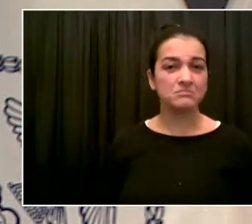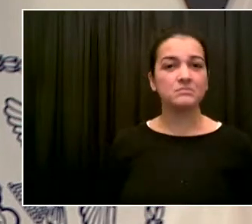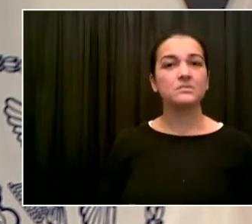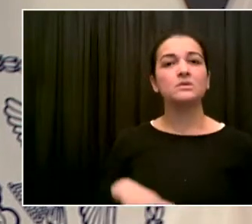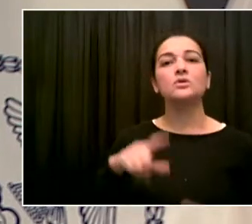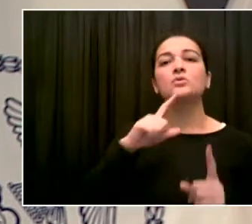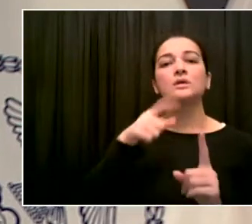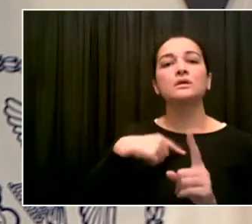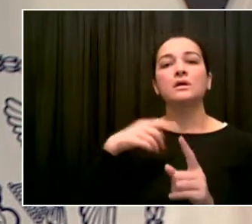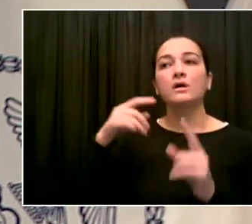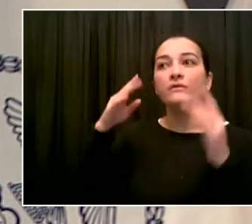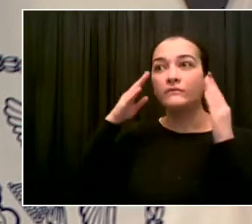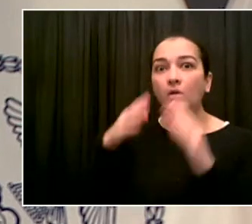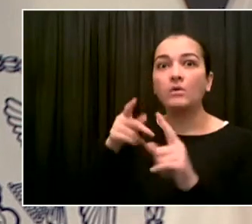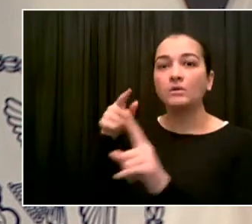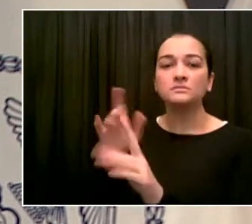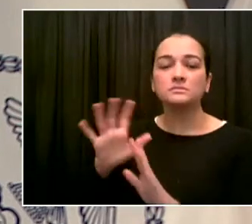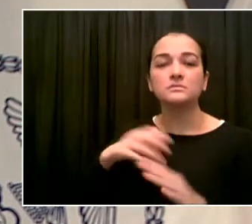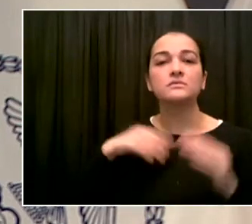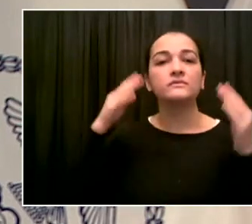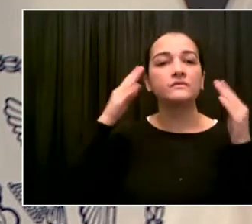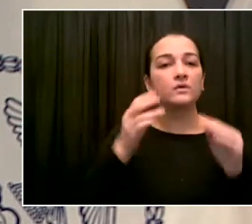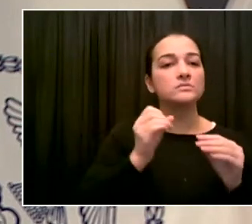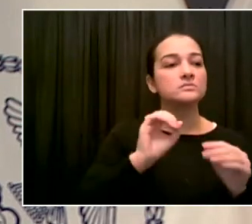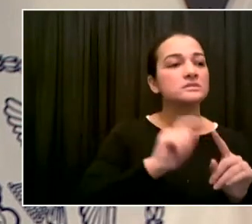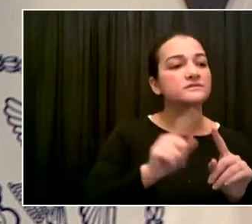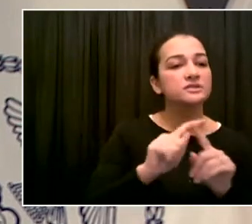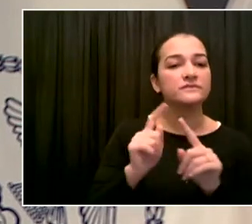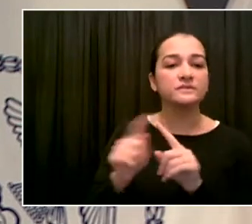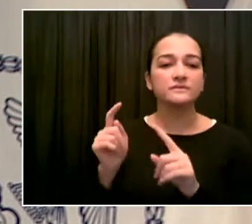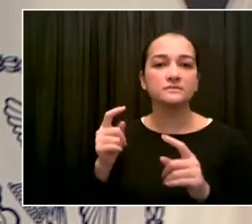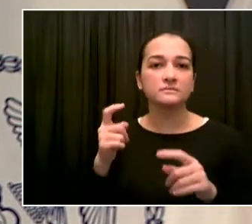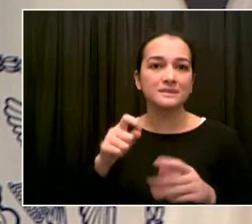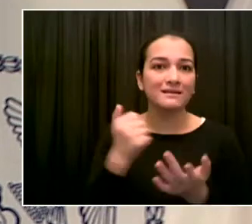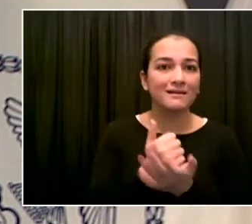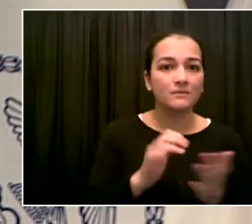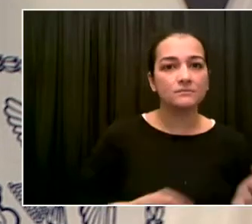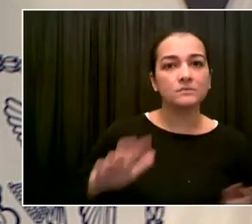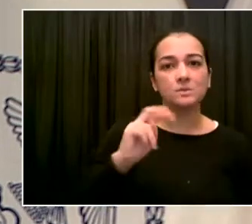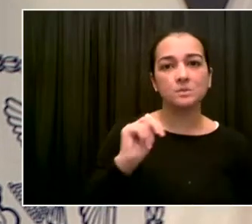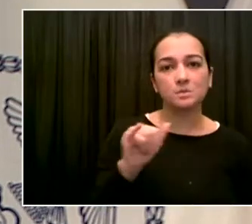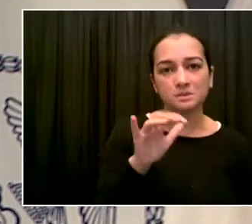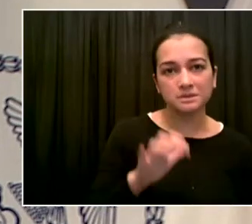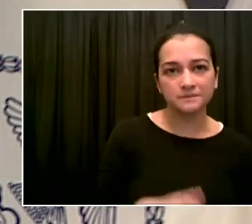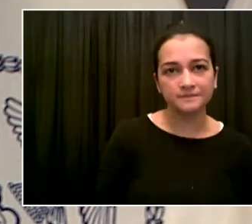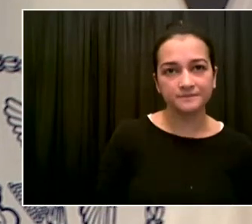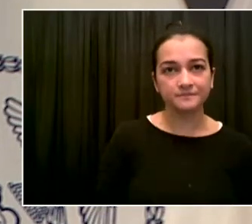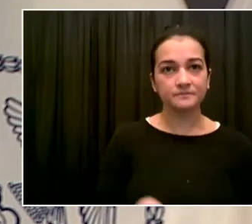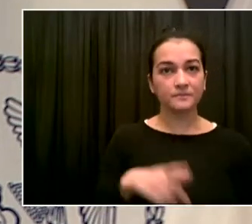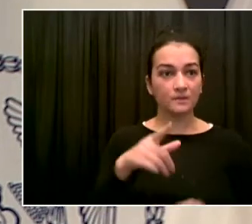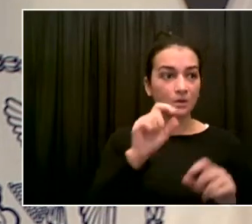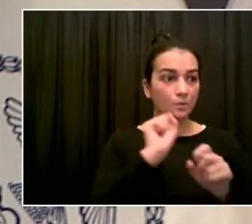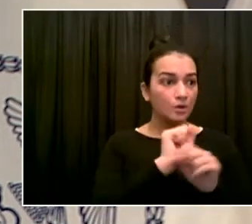PEOPLE OF THE CITY AND STATE. THAT'S WHAT I DID LAST WEEK PUTTING FORWARD A VISION OF HOW